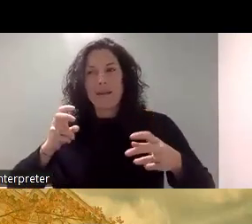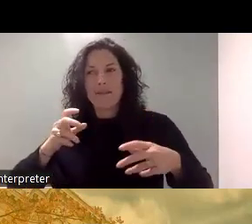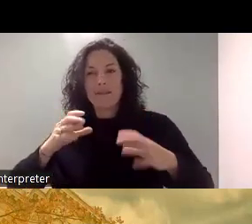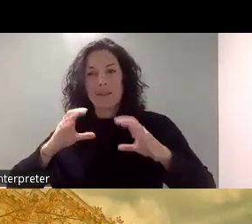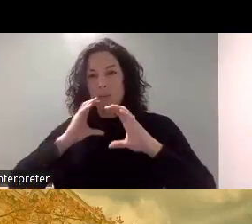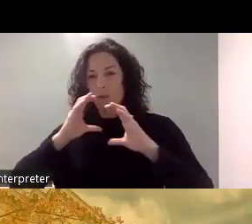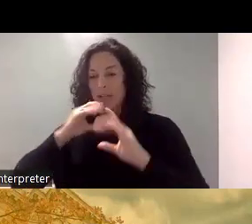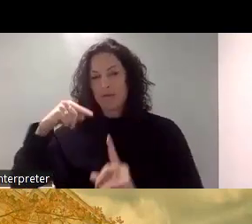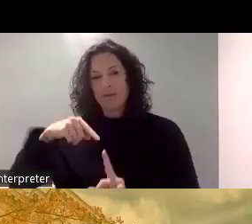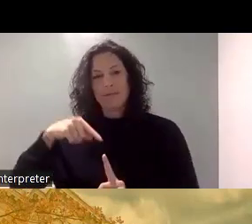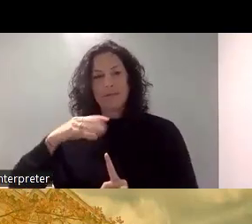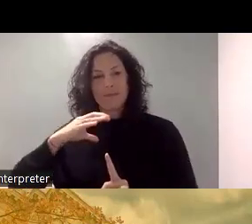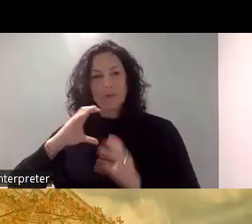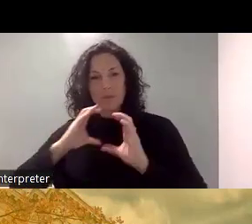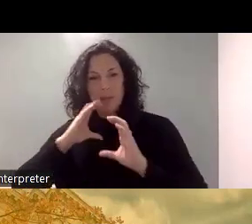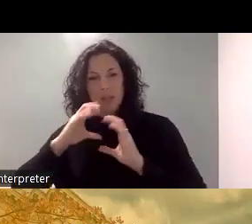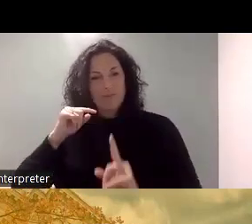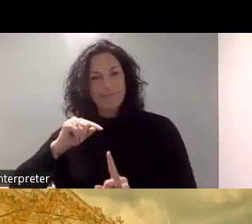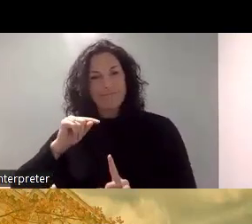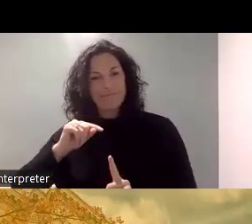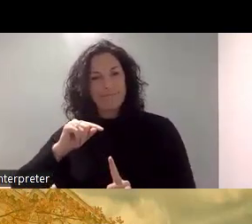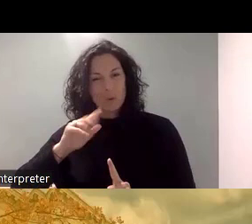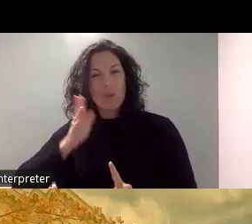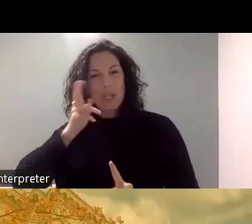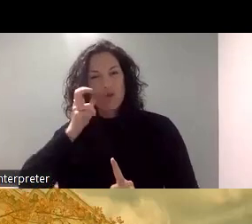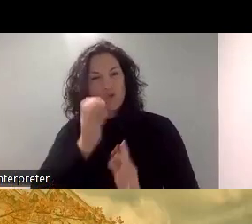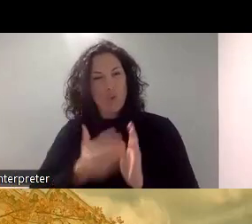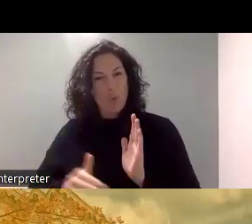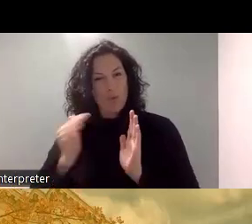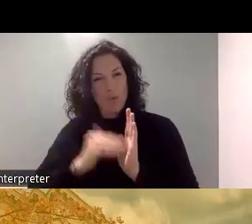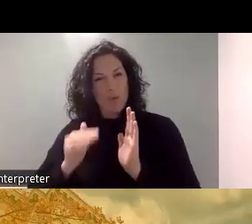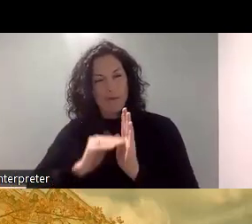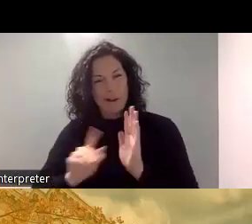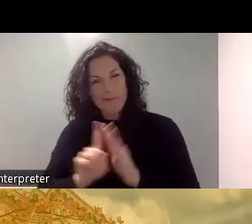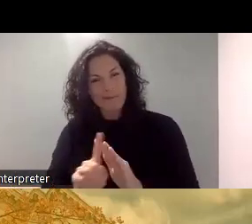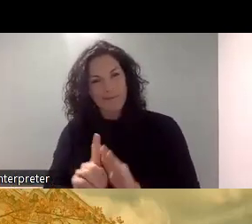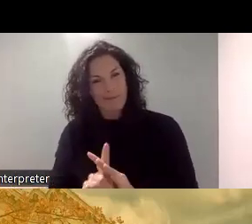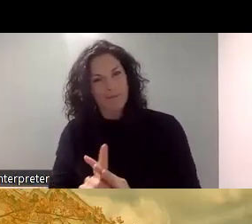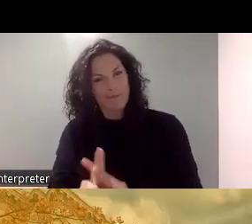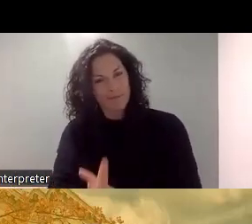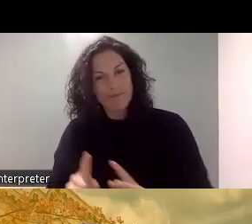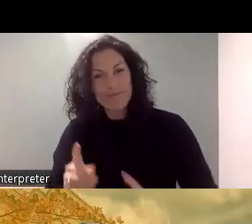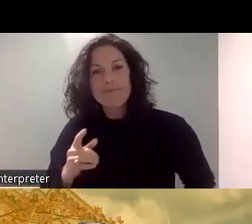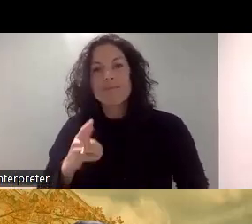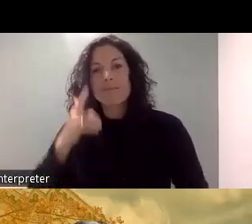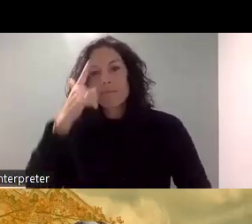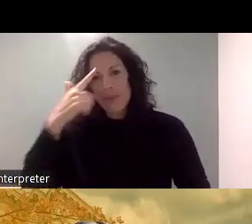You'll hear that from us a lot today, and that's because it seems so basic,